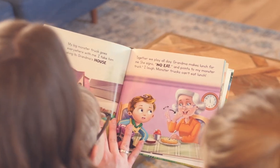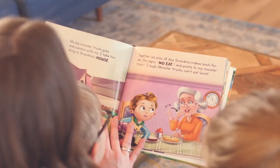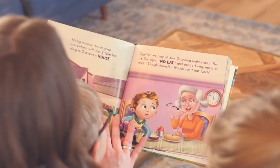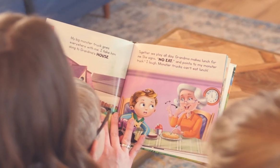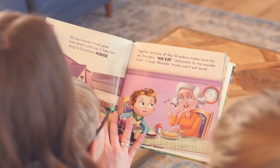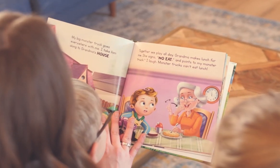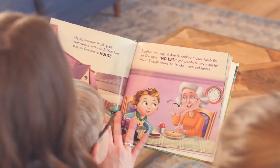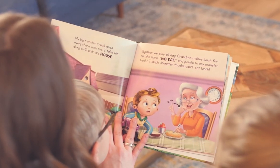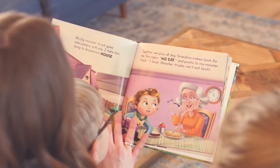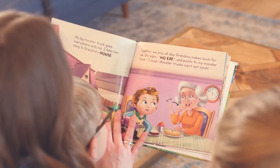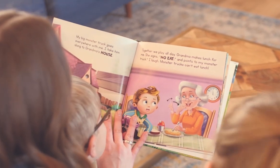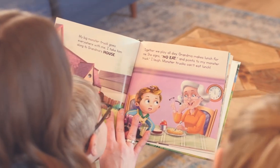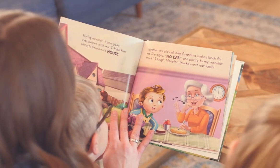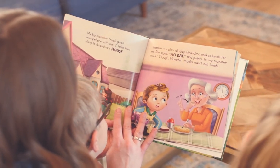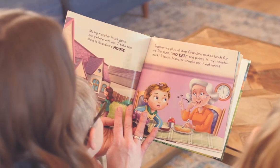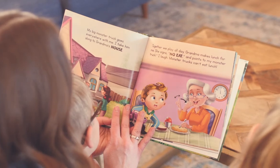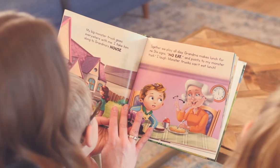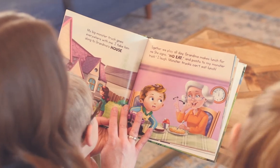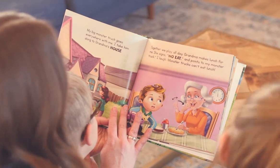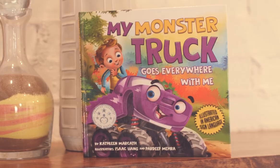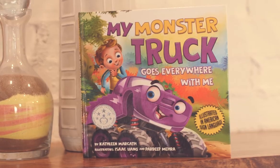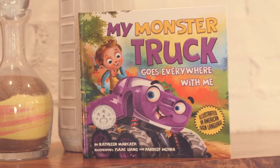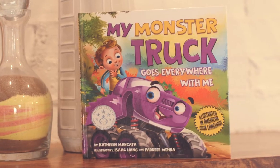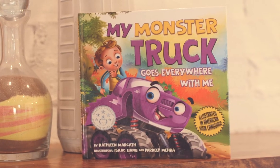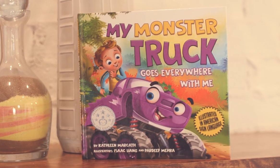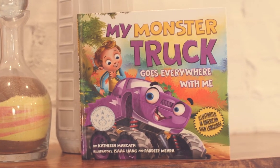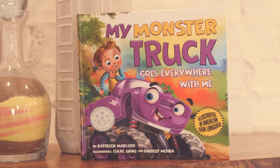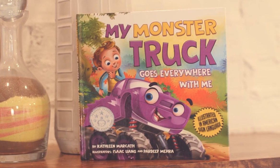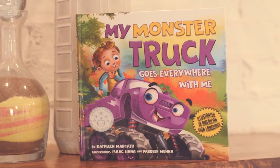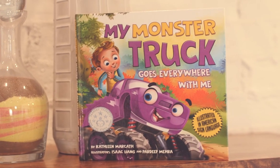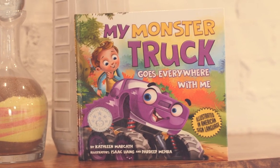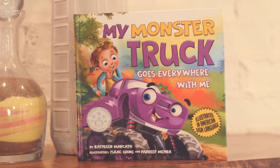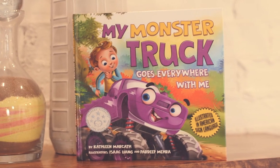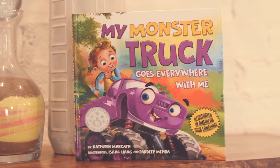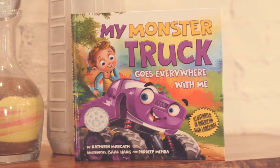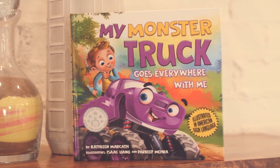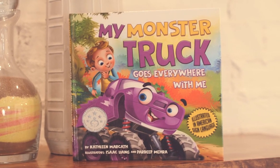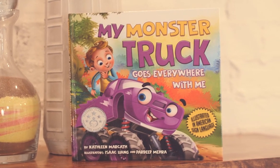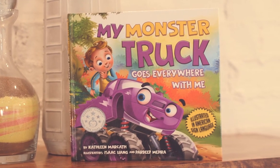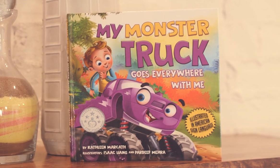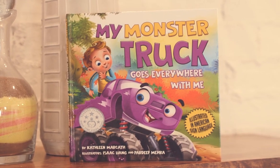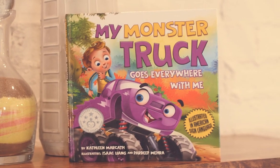beautifully illustrated with one or more signs that parents and children can learn together. If